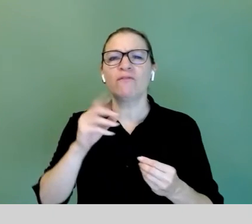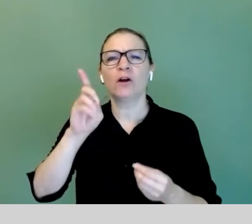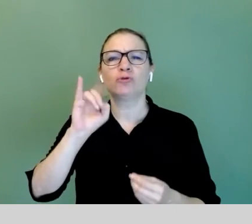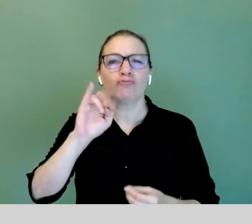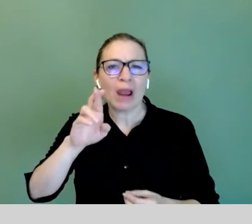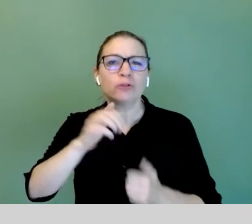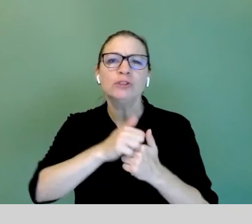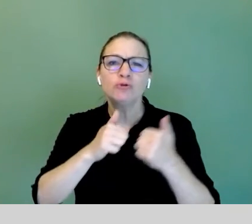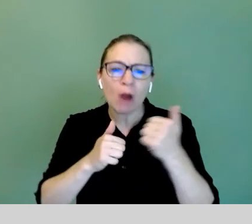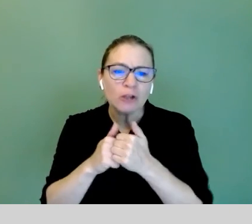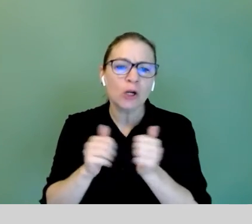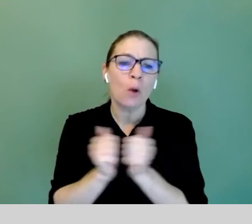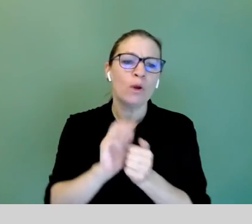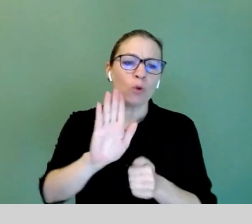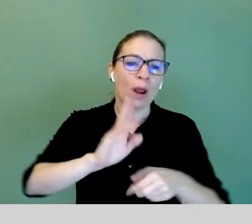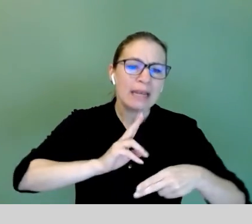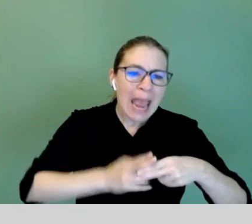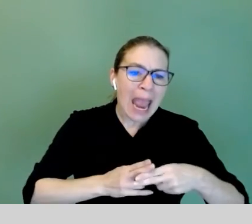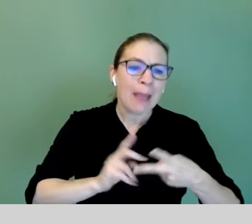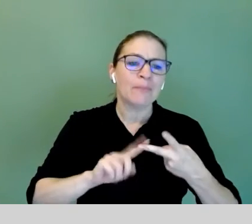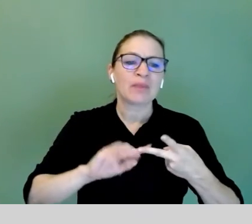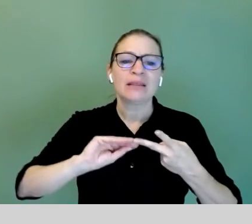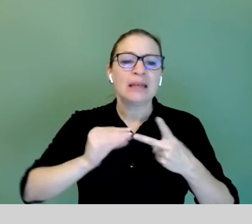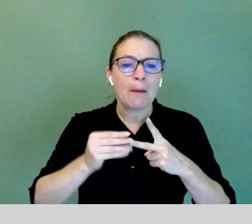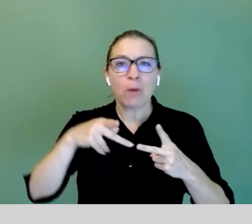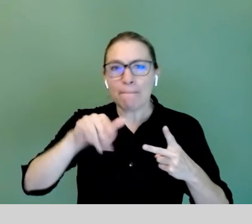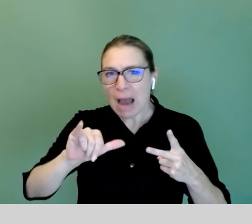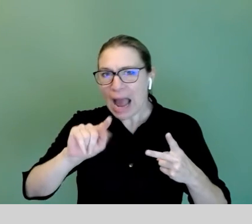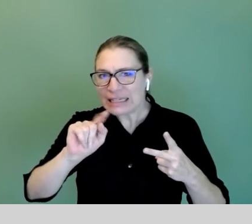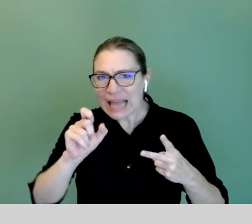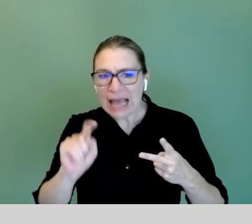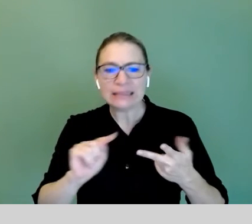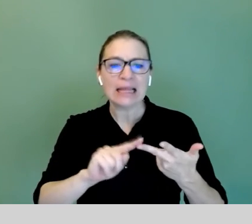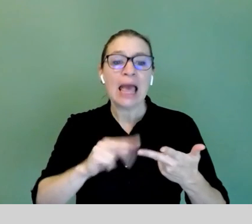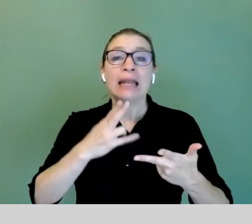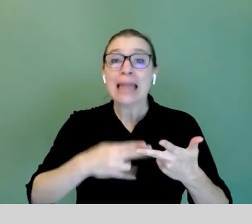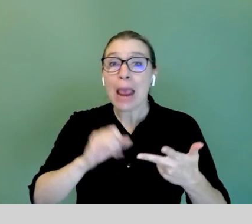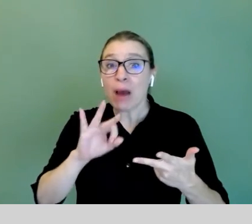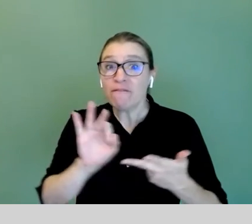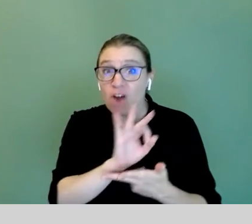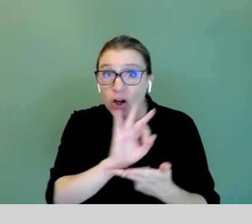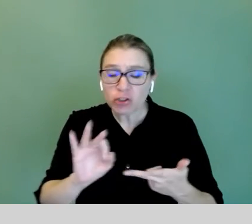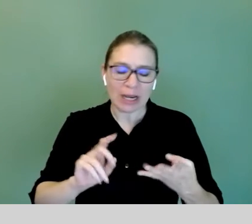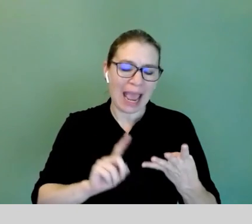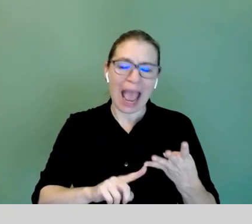structure in your tmp with your name then, and the number of pytests run, the name of the function,